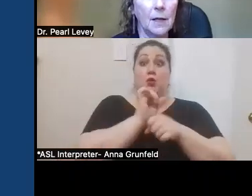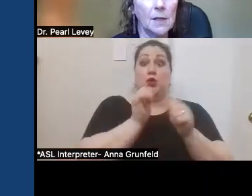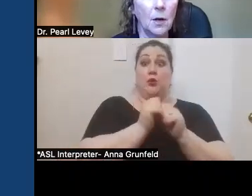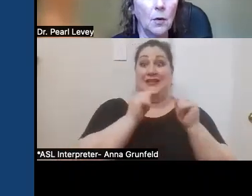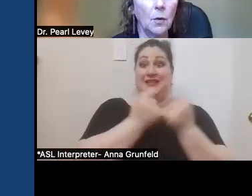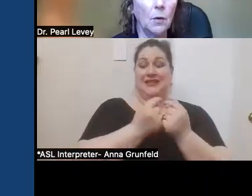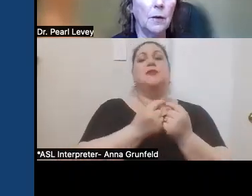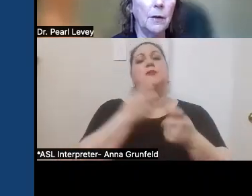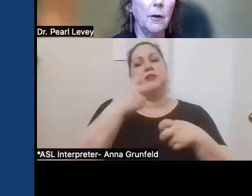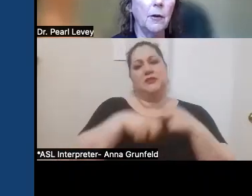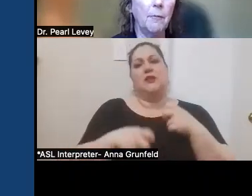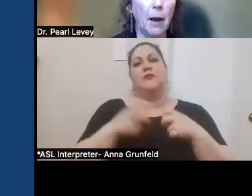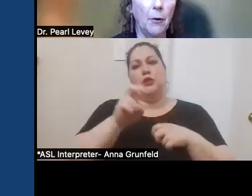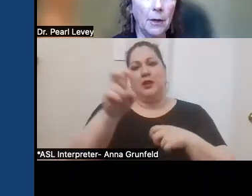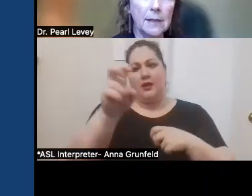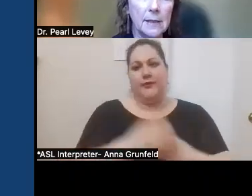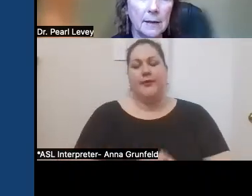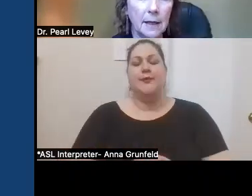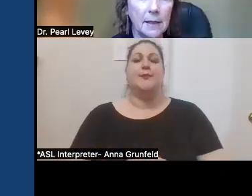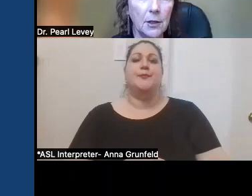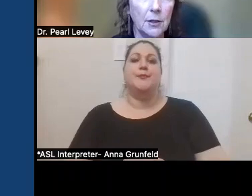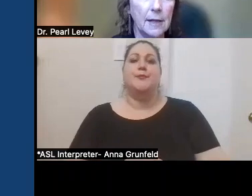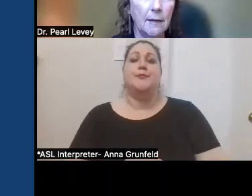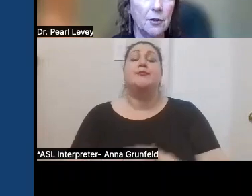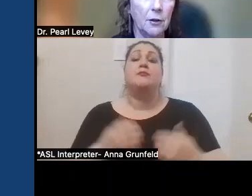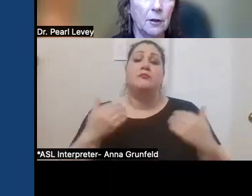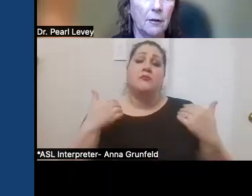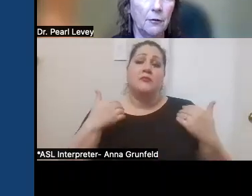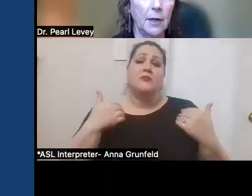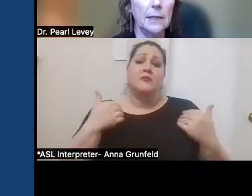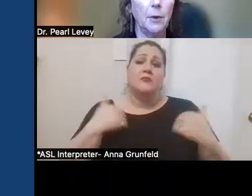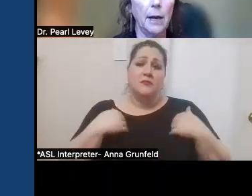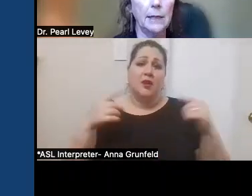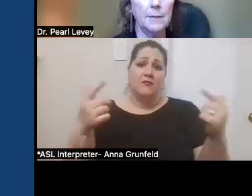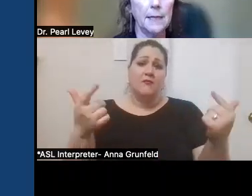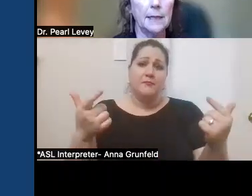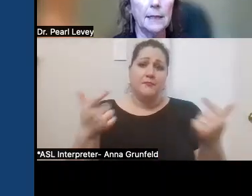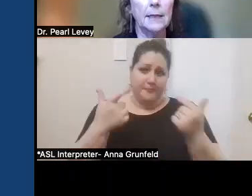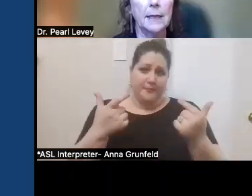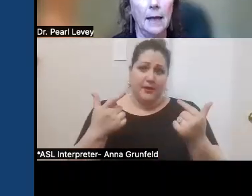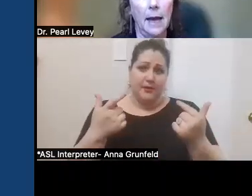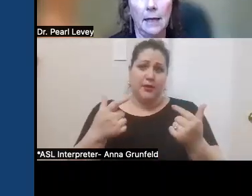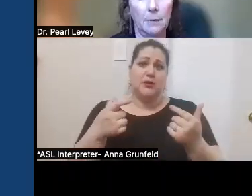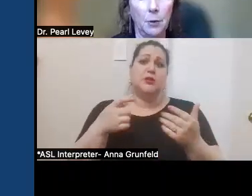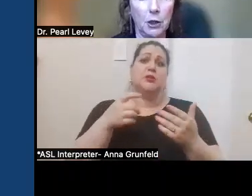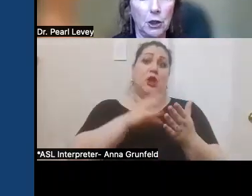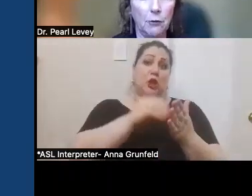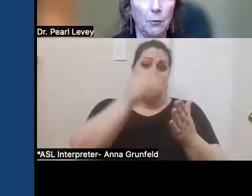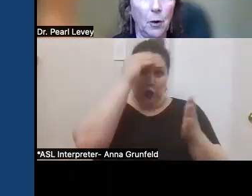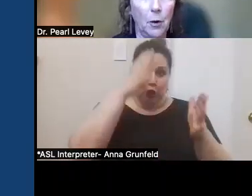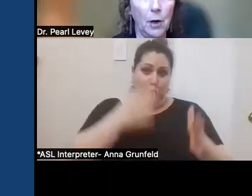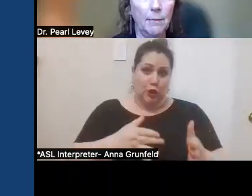So there are a lot of barriers that learners have to confront in the practicum setting and in the brain general program.